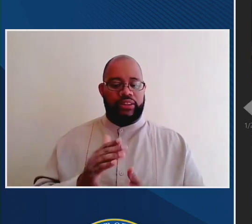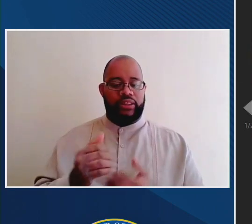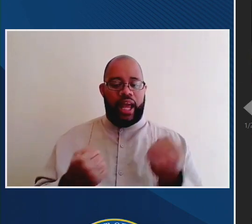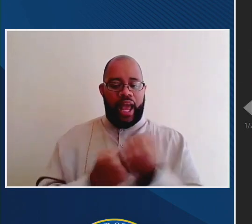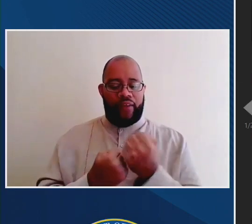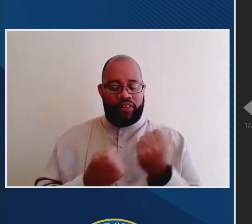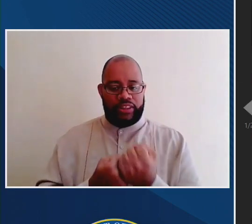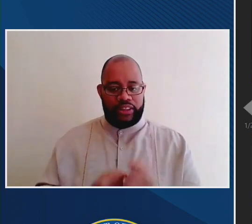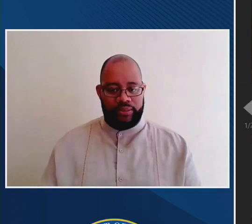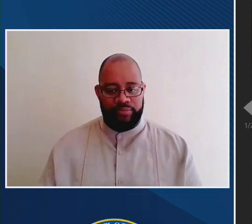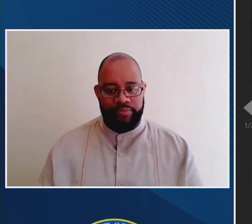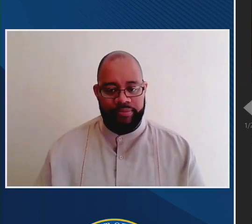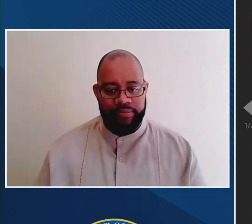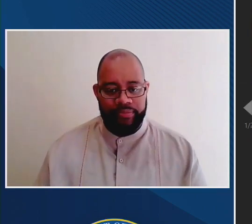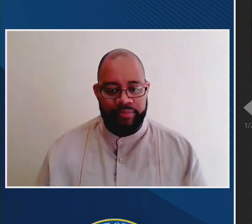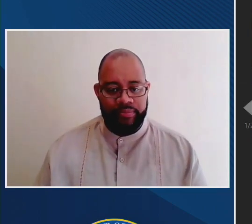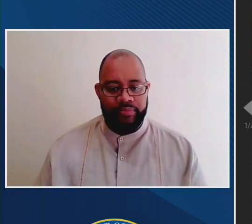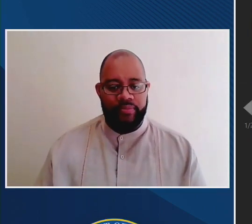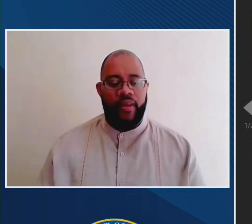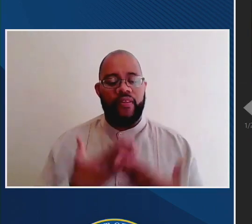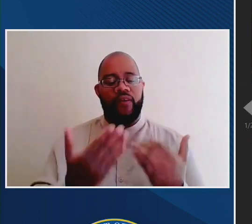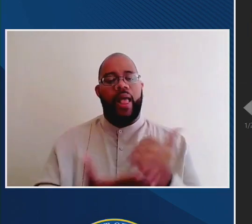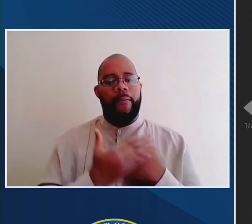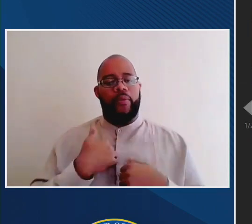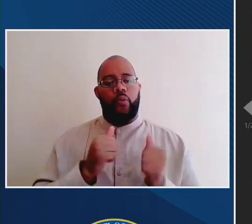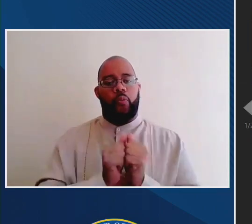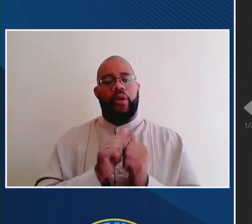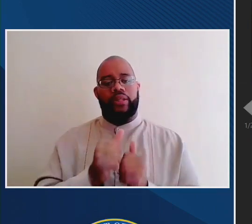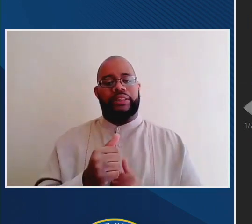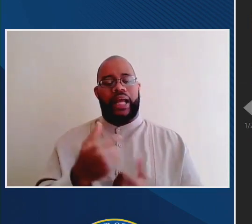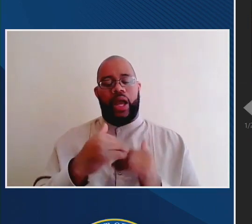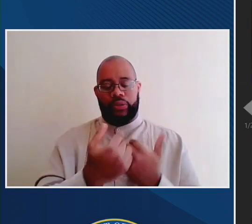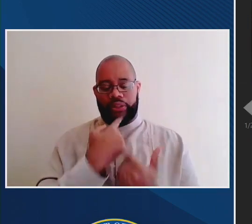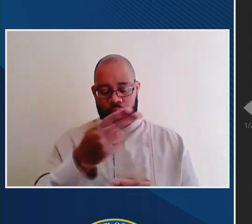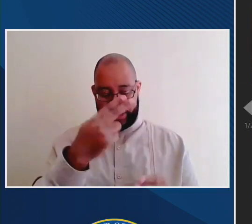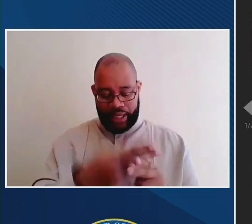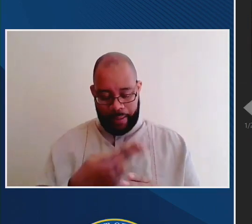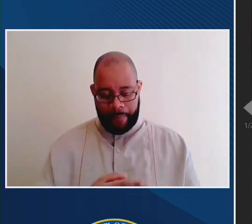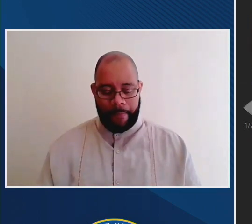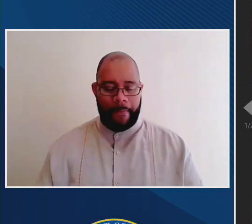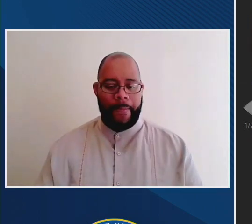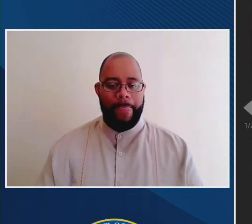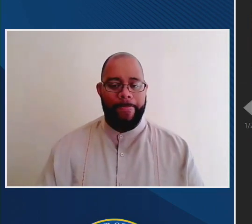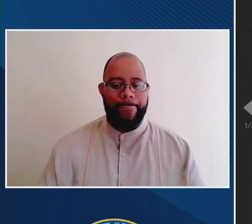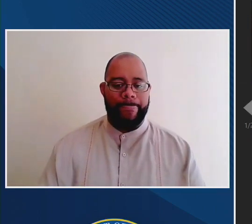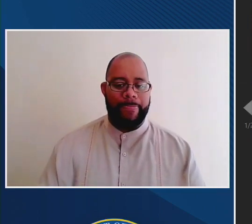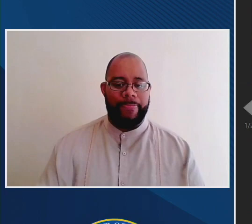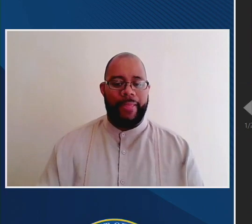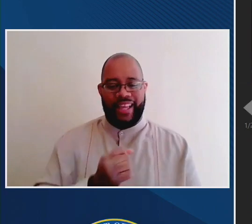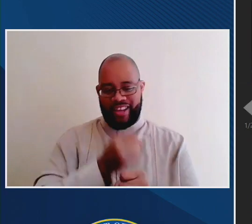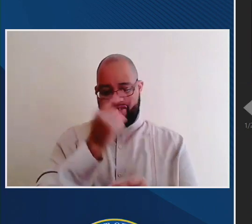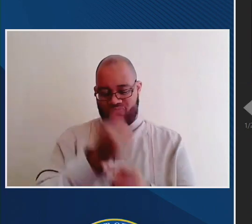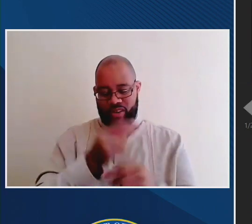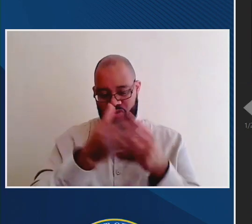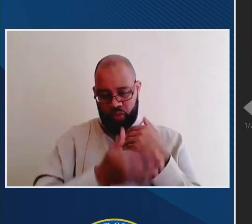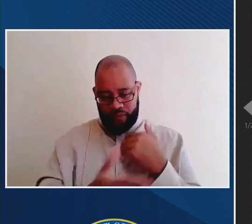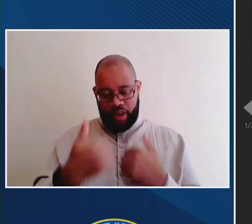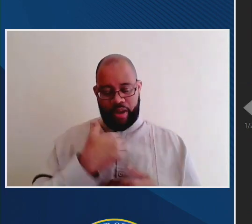Okay. Thank you for helping me with the pronunciation of your name so that we get it right going forward. I appreciate that.